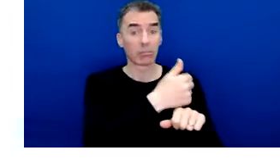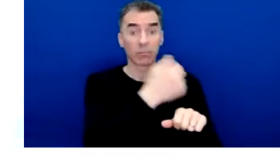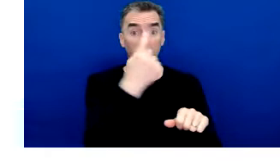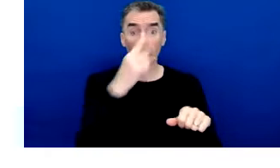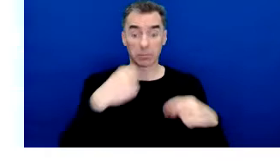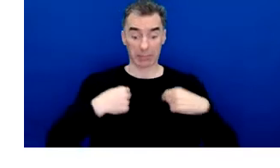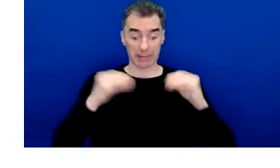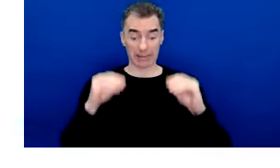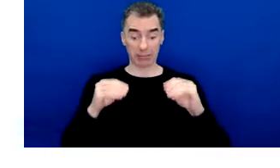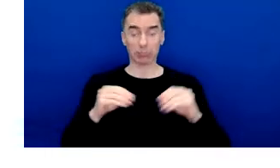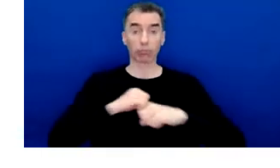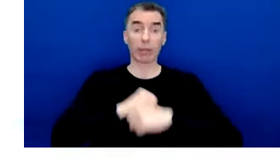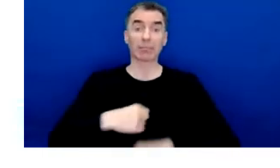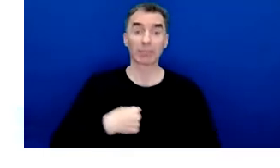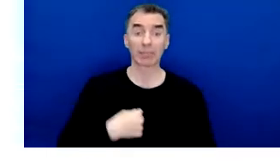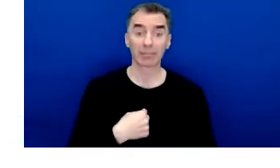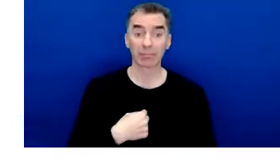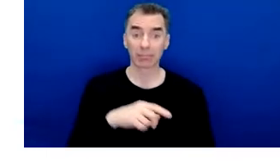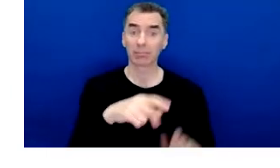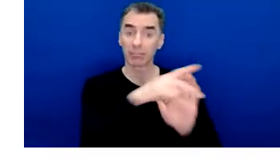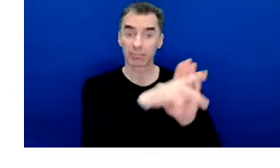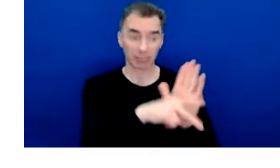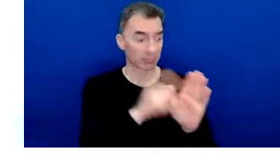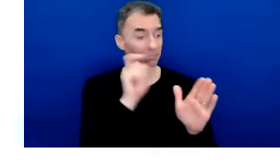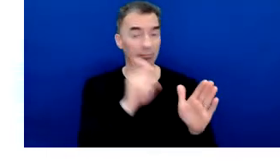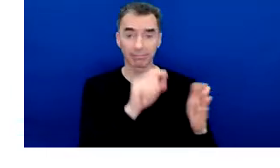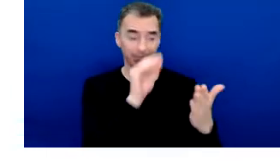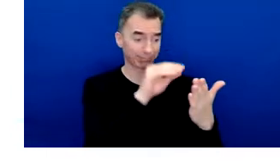and these policies need to be in place to protect your student